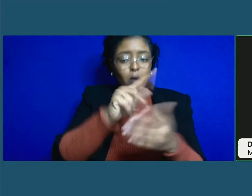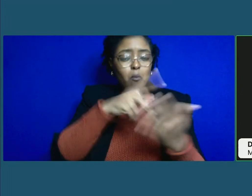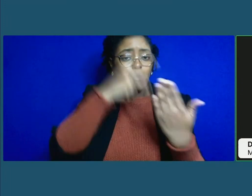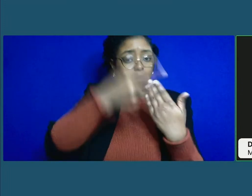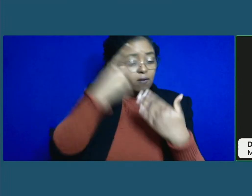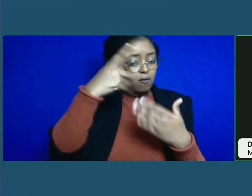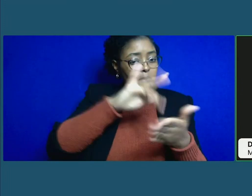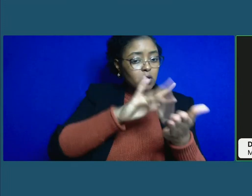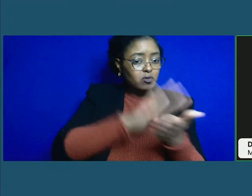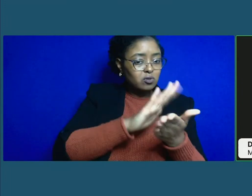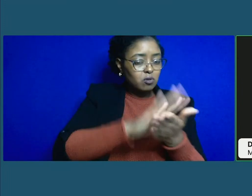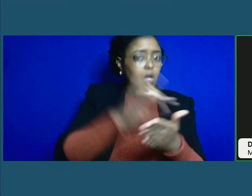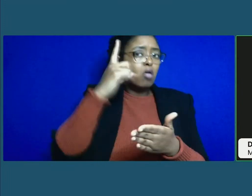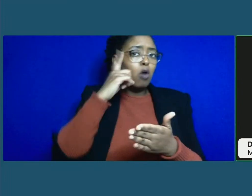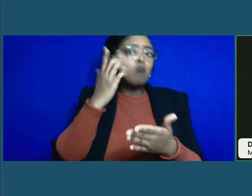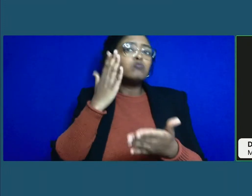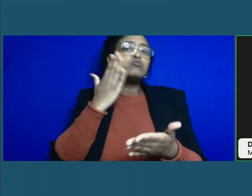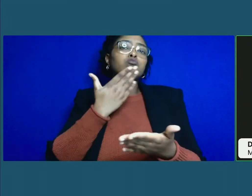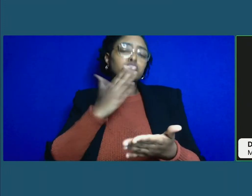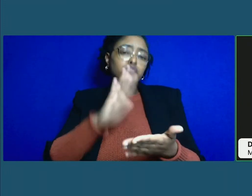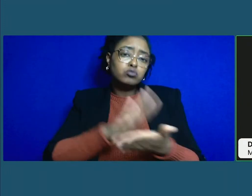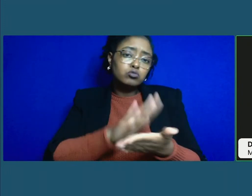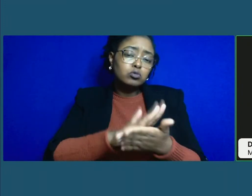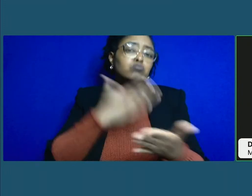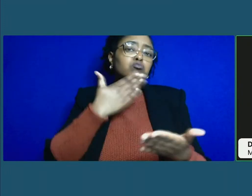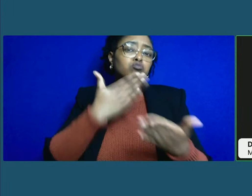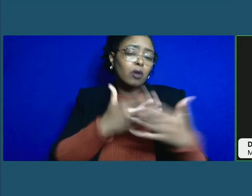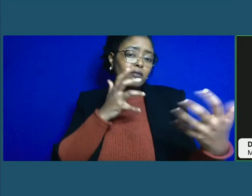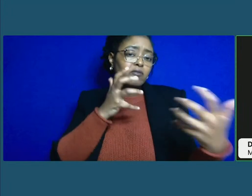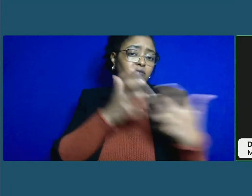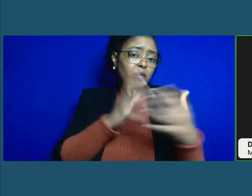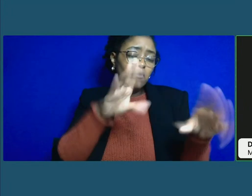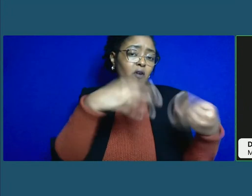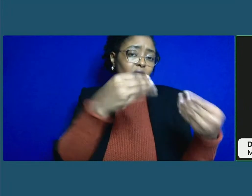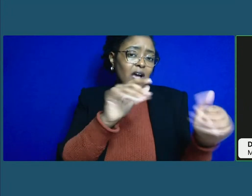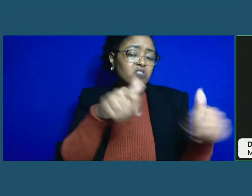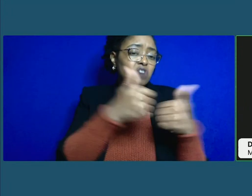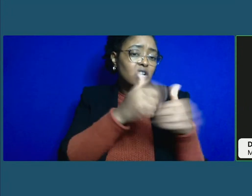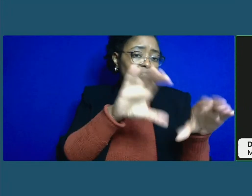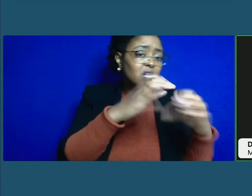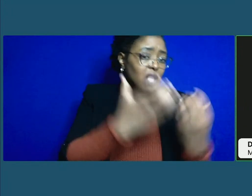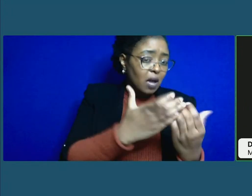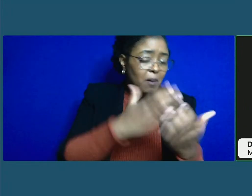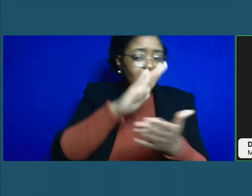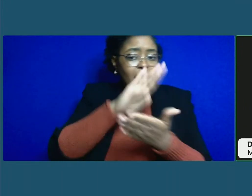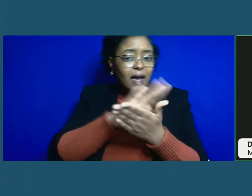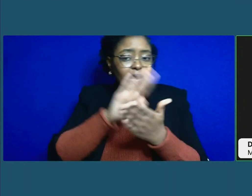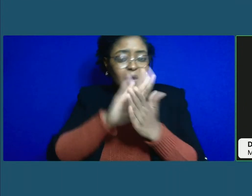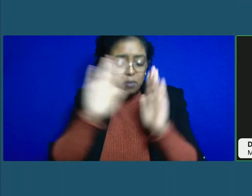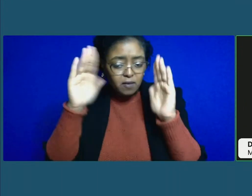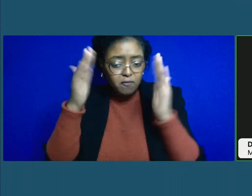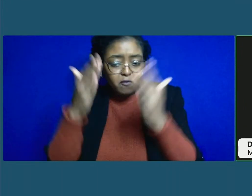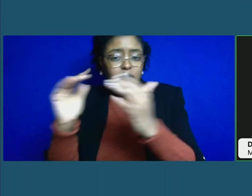magnet program, since we believe this school was a good fit for him, providing him with a